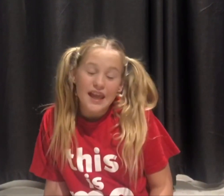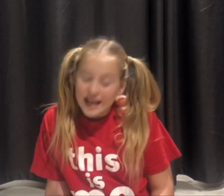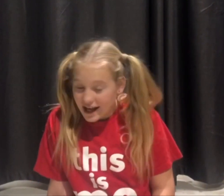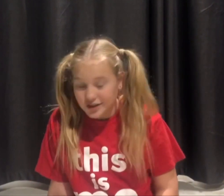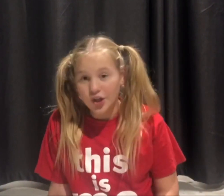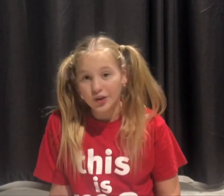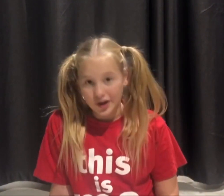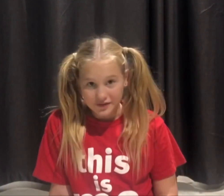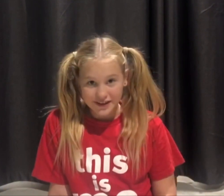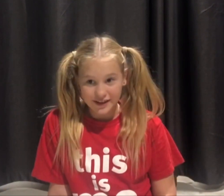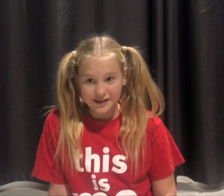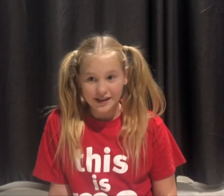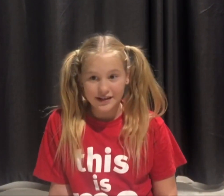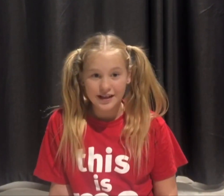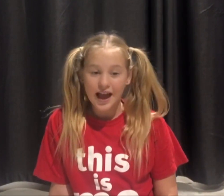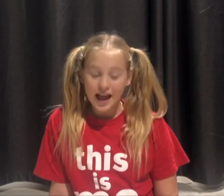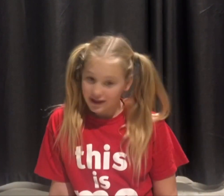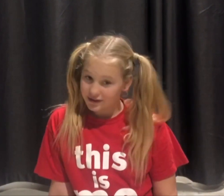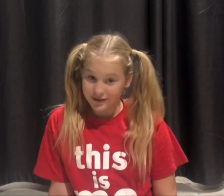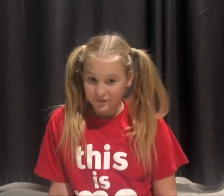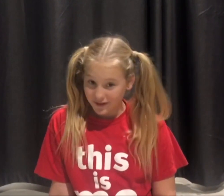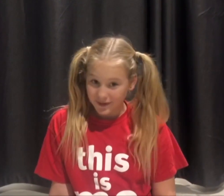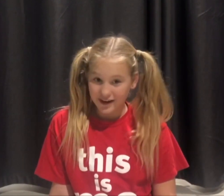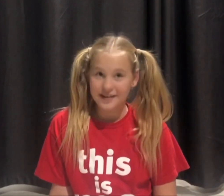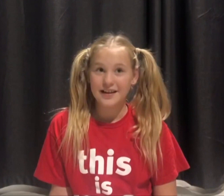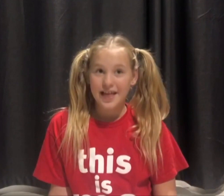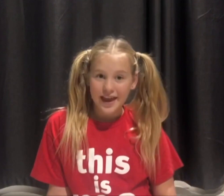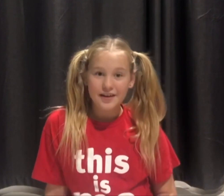It has a lot of science ideas, and the fun part is,